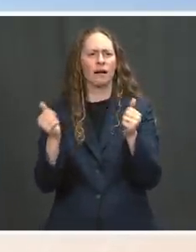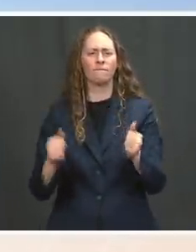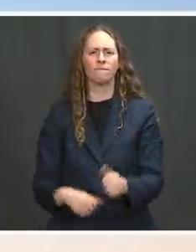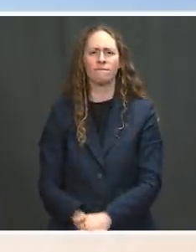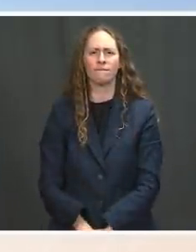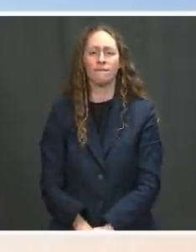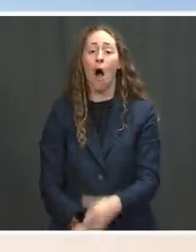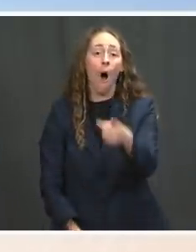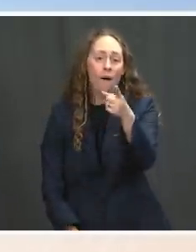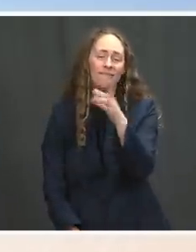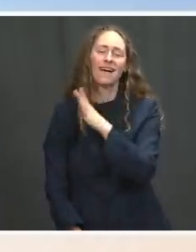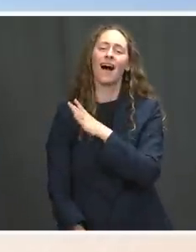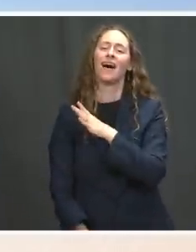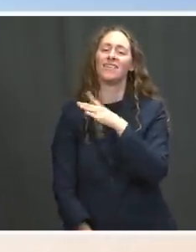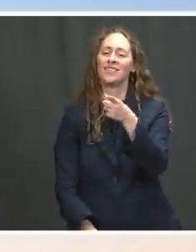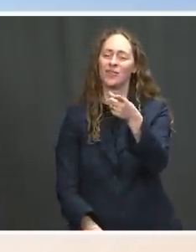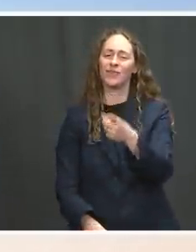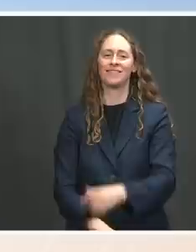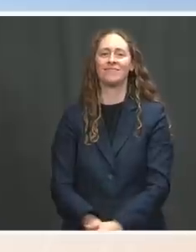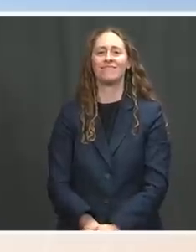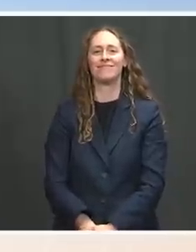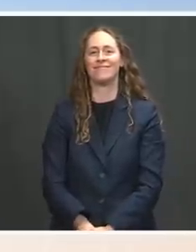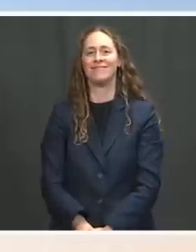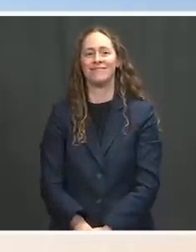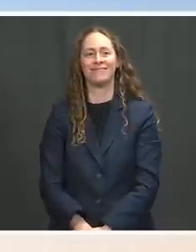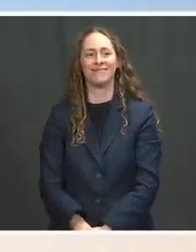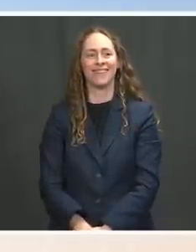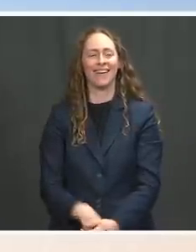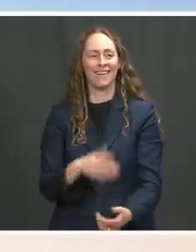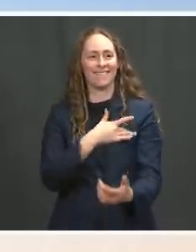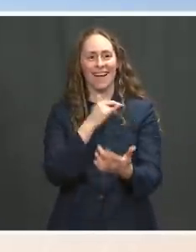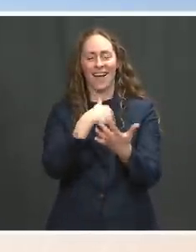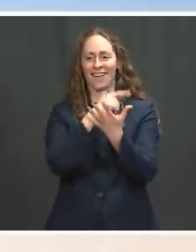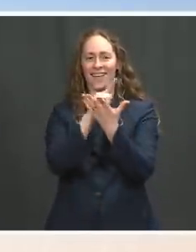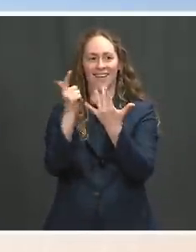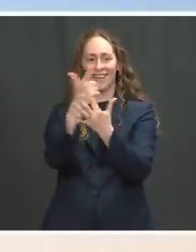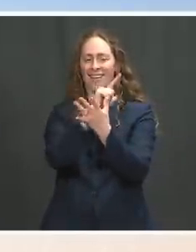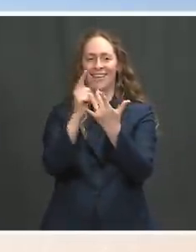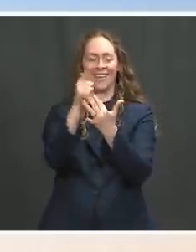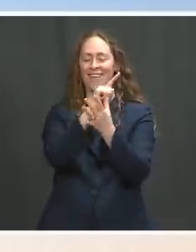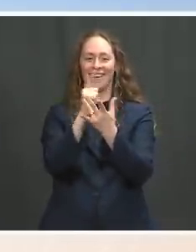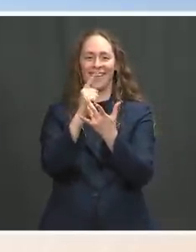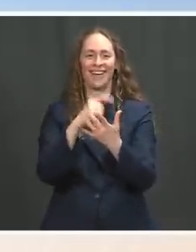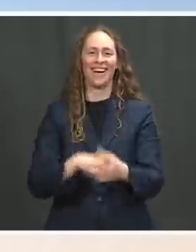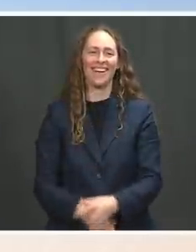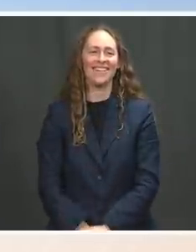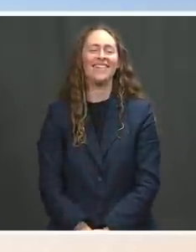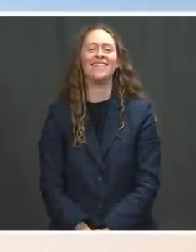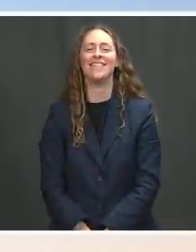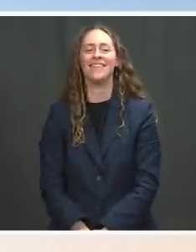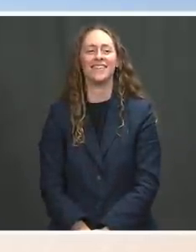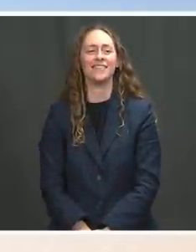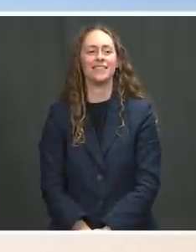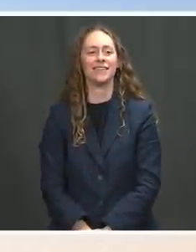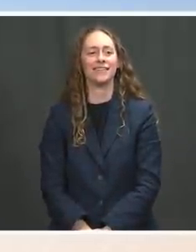to those reporters -- some of whom are back -- Ms. Psaki: This is like real-life happening here. The Press: Real news in real time. Leader McConnell said moments ago